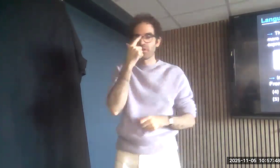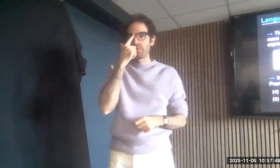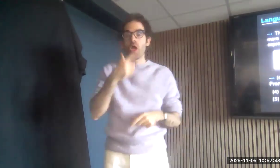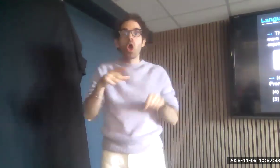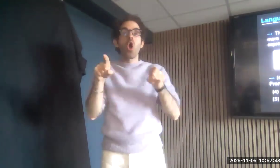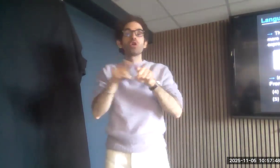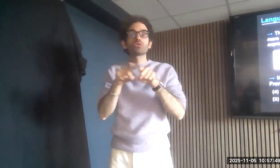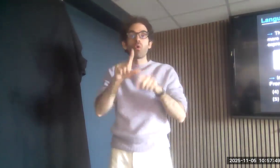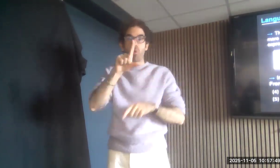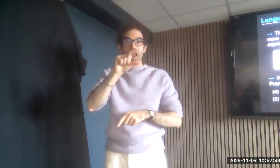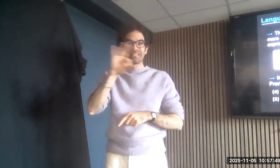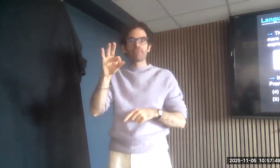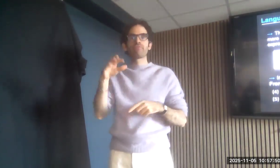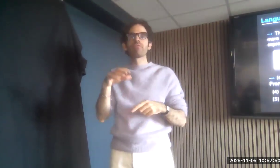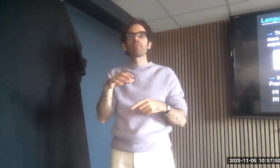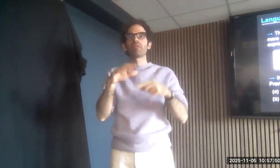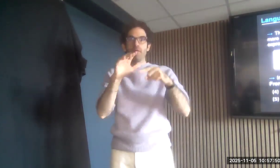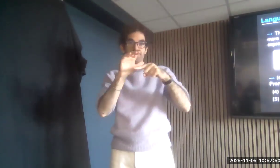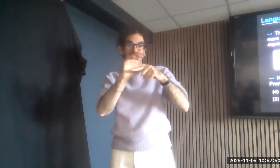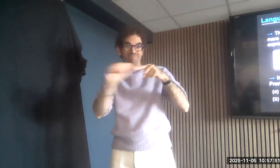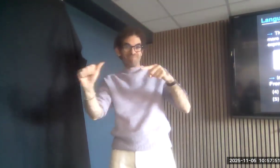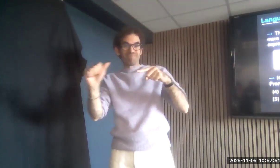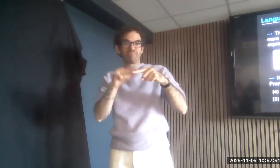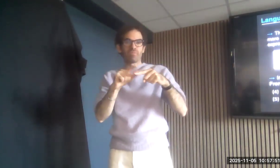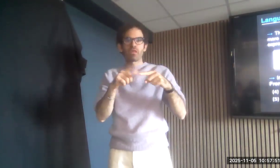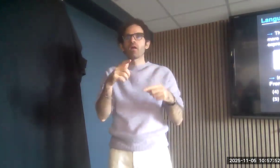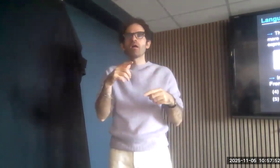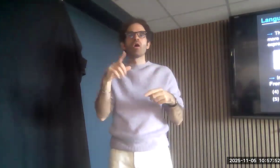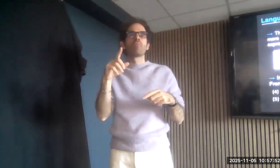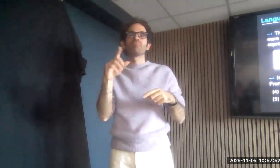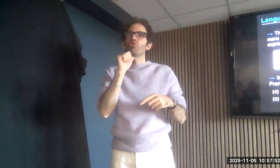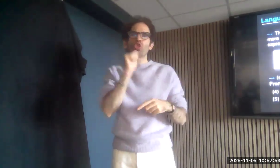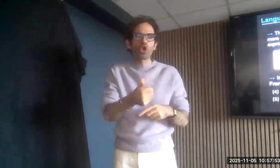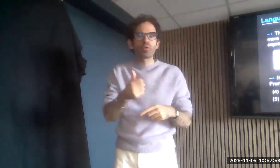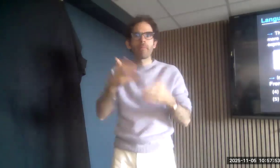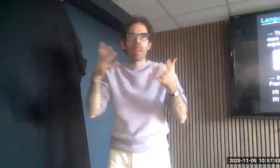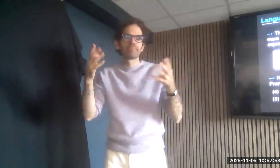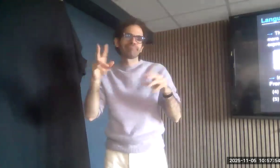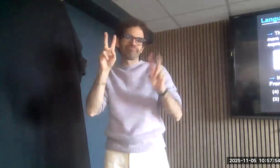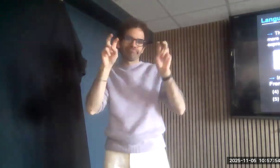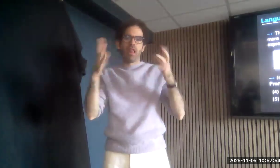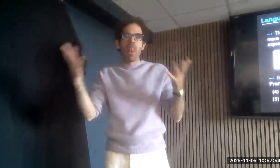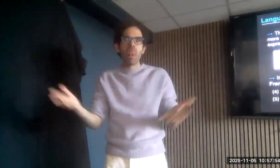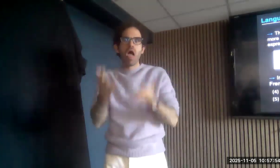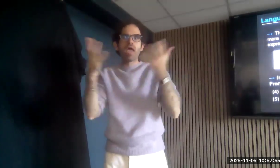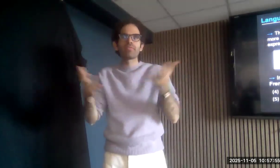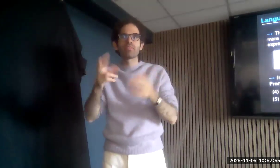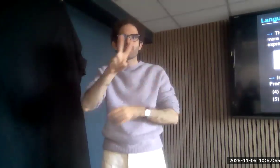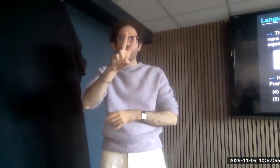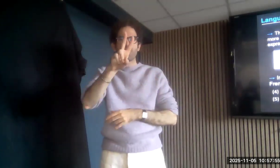as a causative.